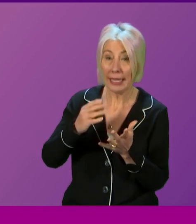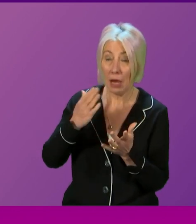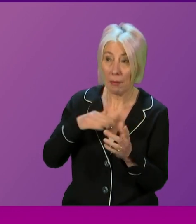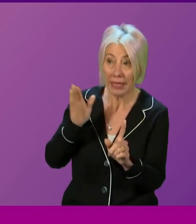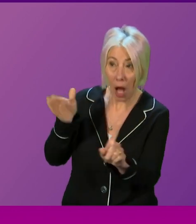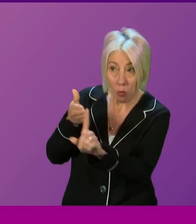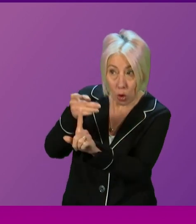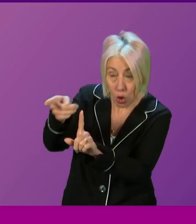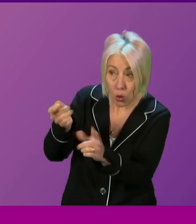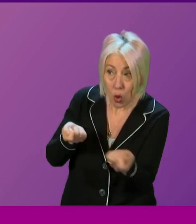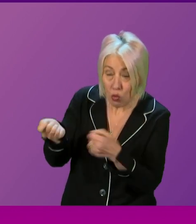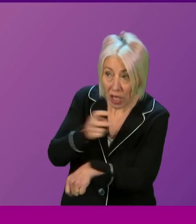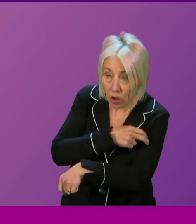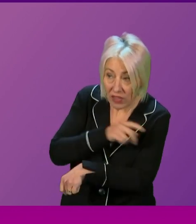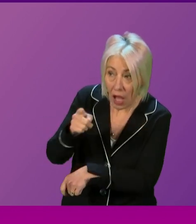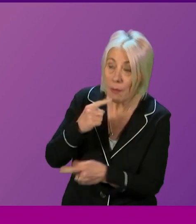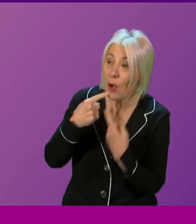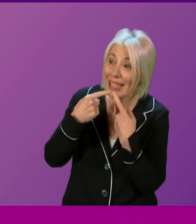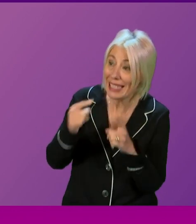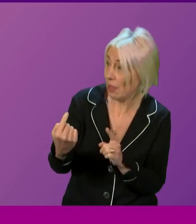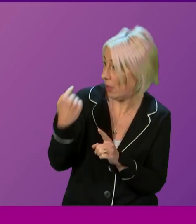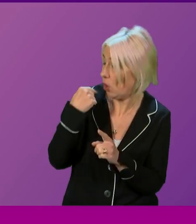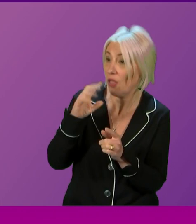you about her statement to Parliament on 15 November.